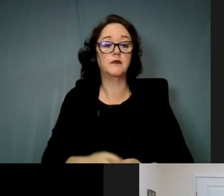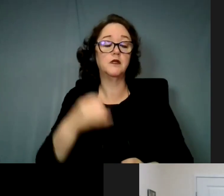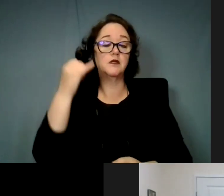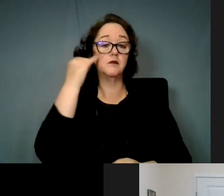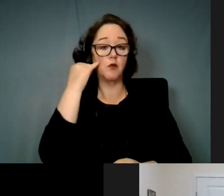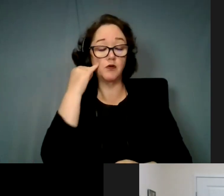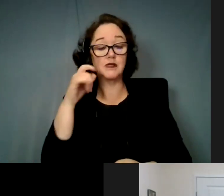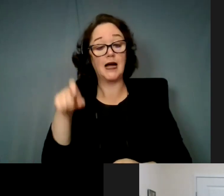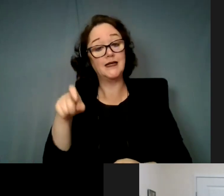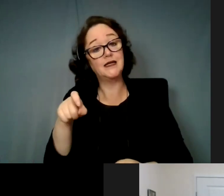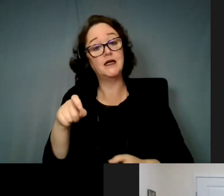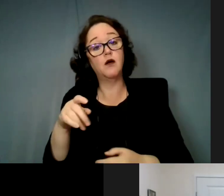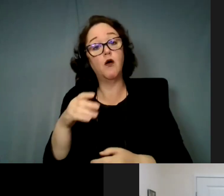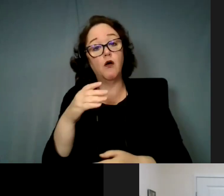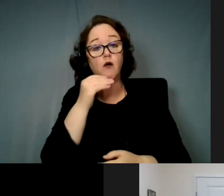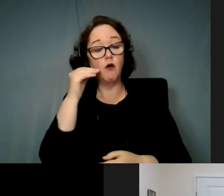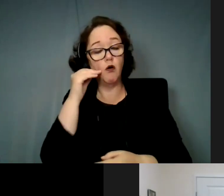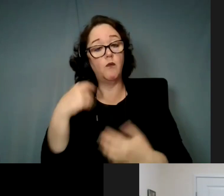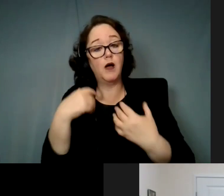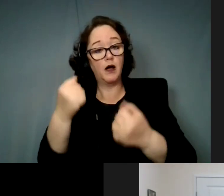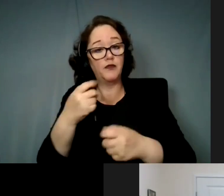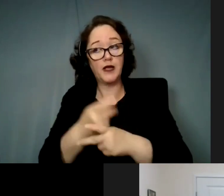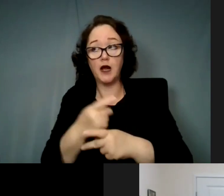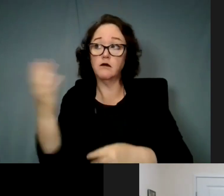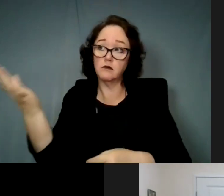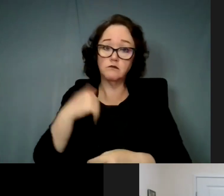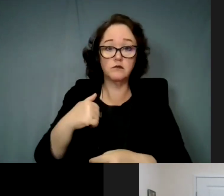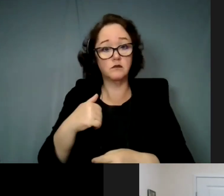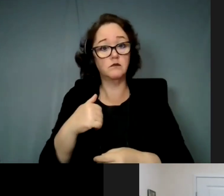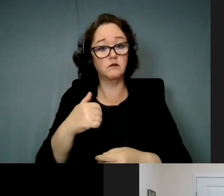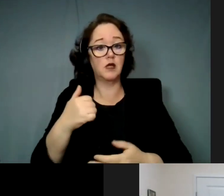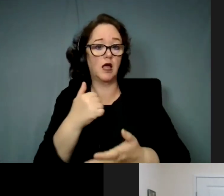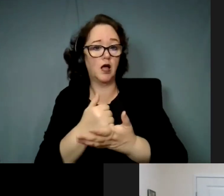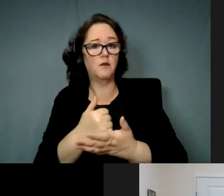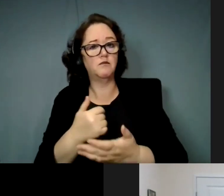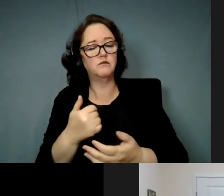to come into my dorms to help get me up. And I remember that